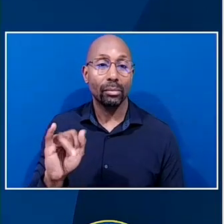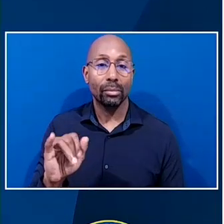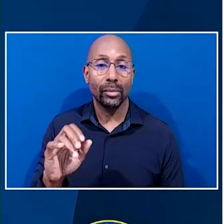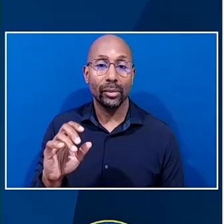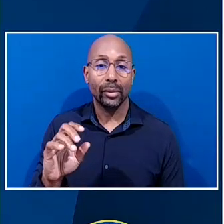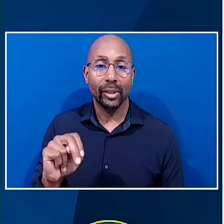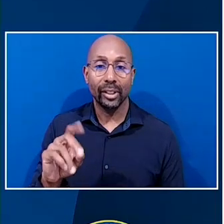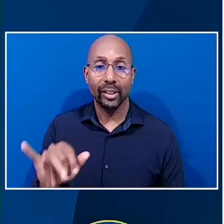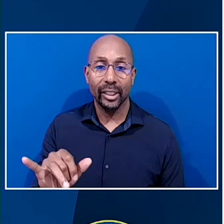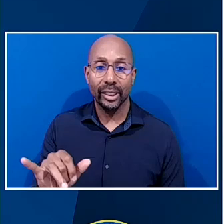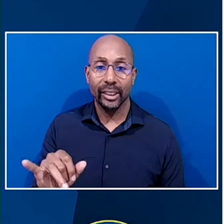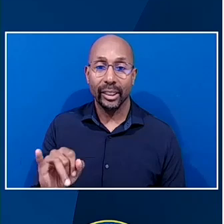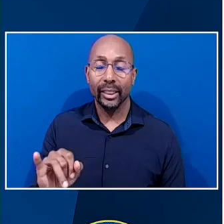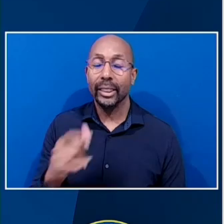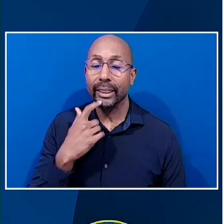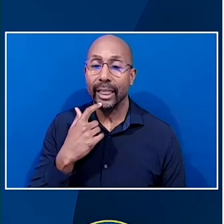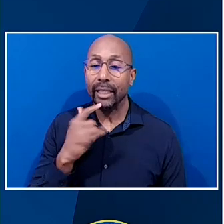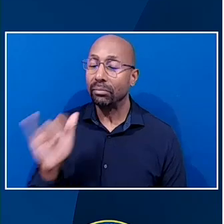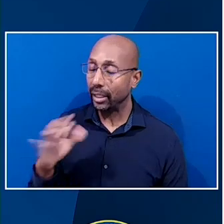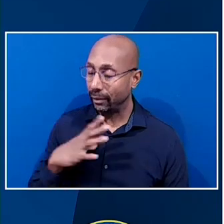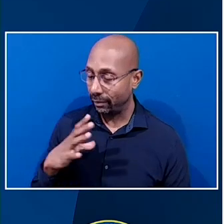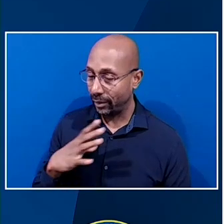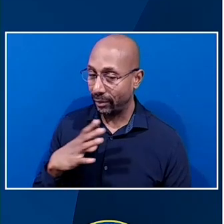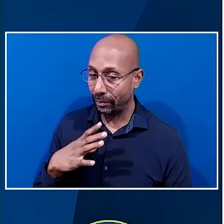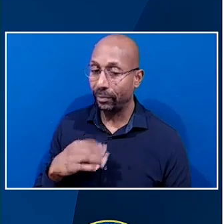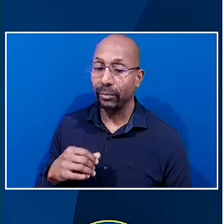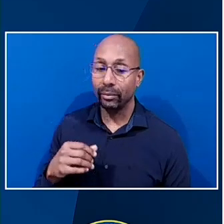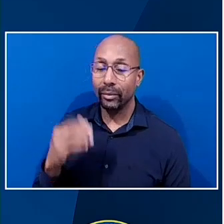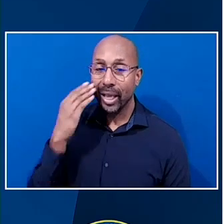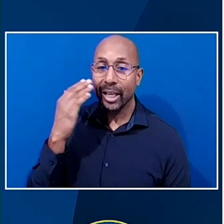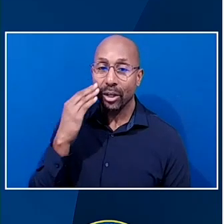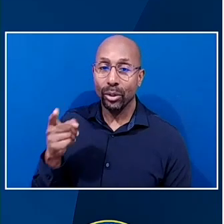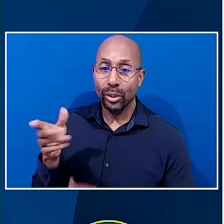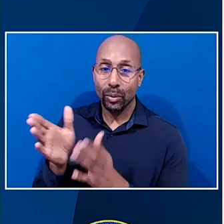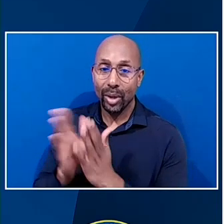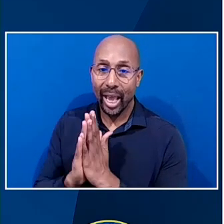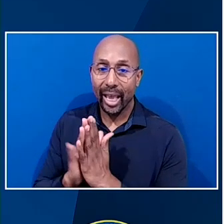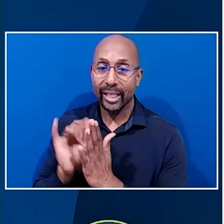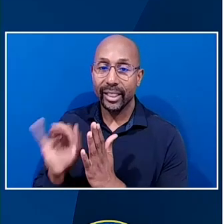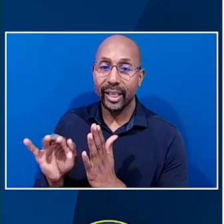Let's do this. I do know that you asked if you had missed anyone from institutions.